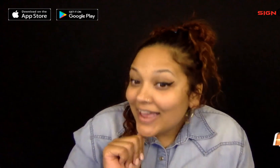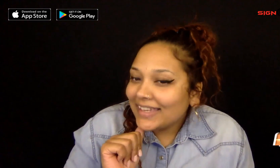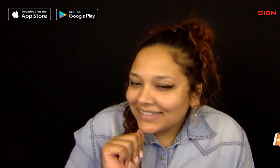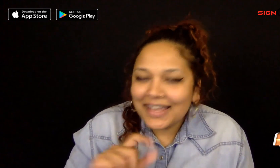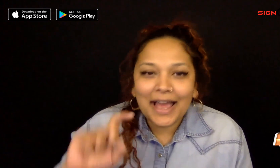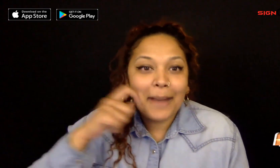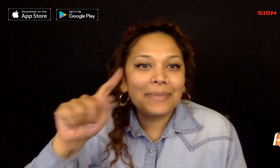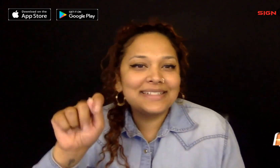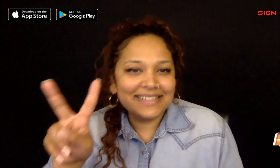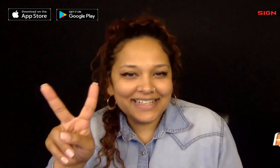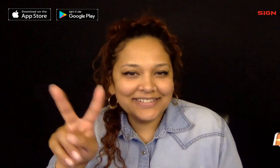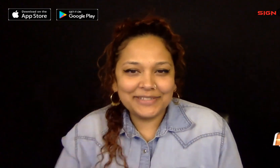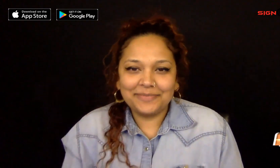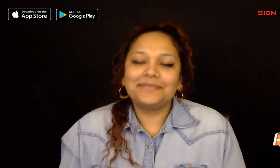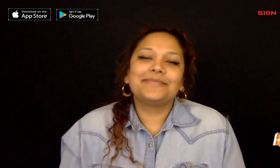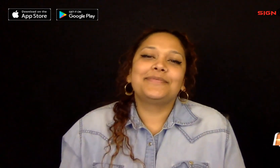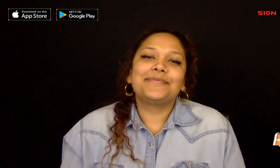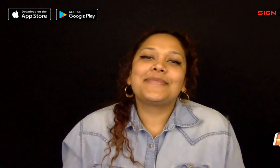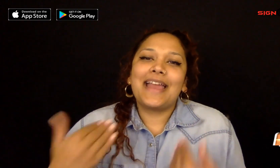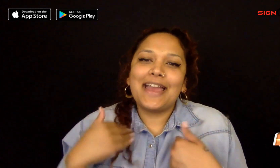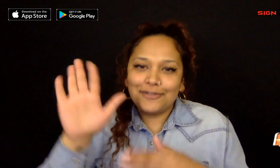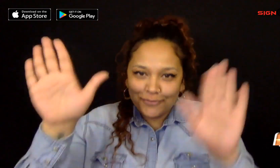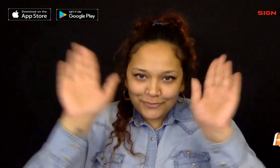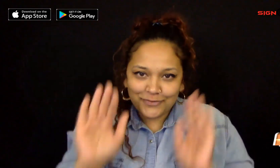Apple TV have a great night